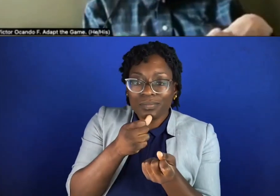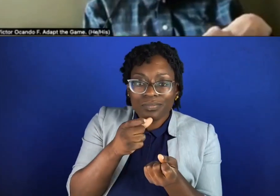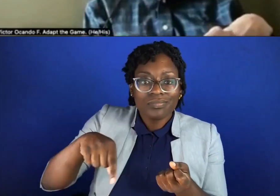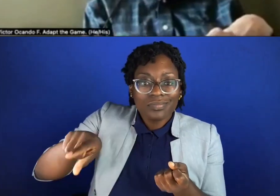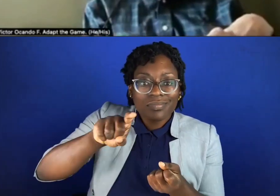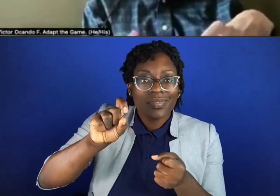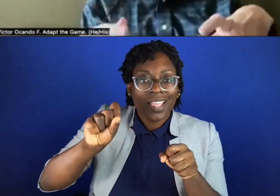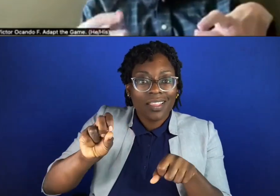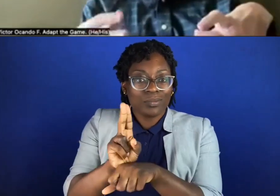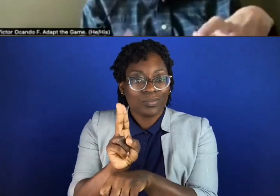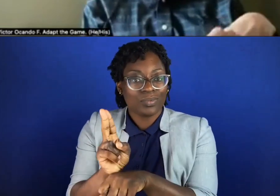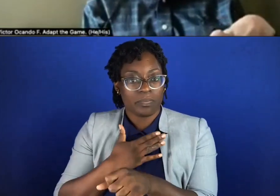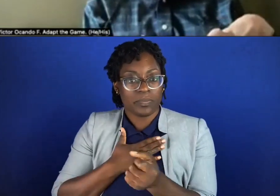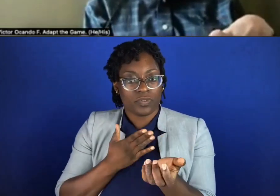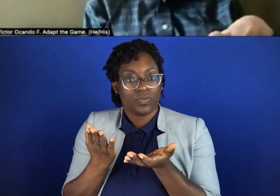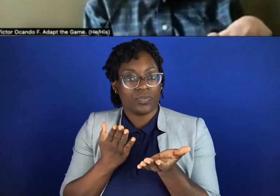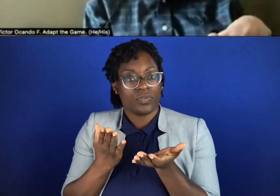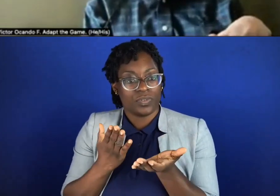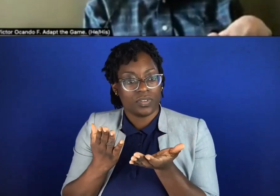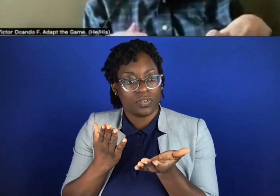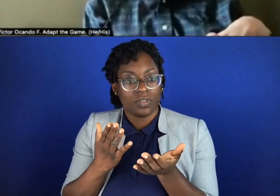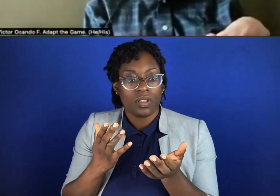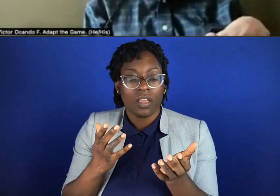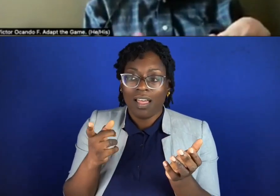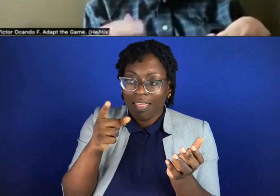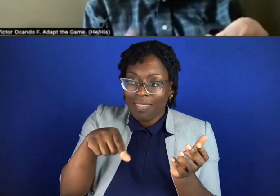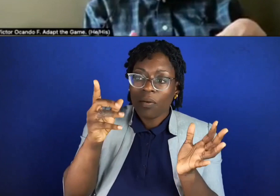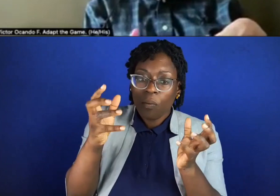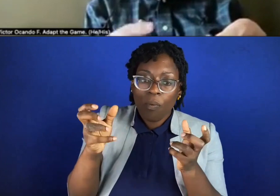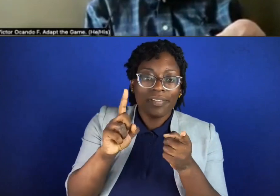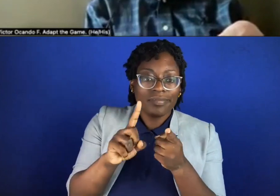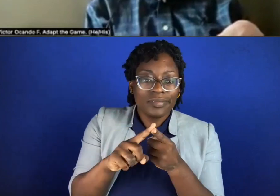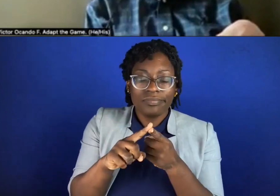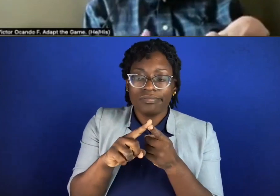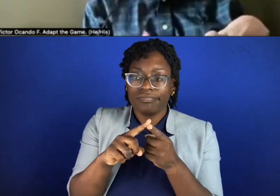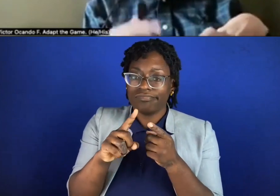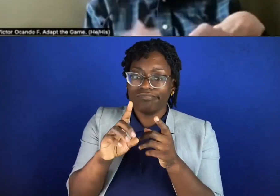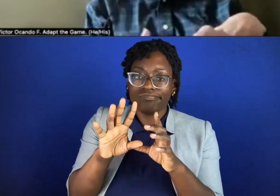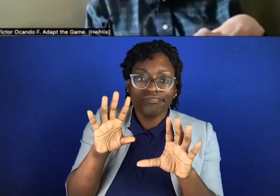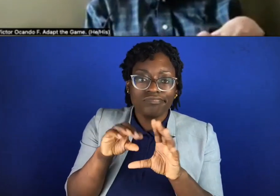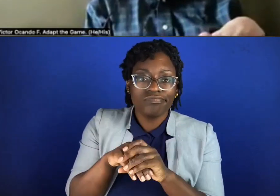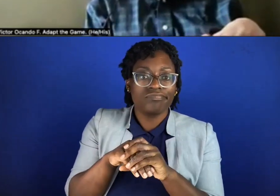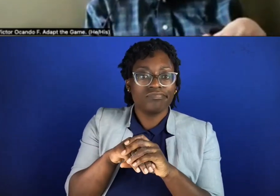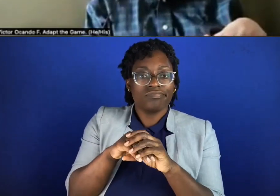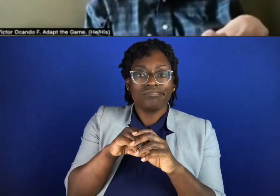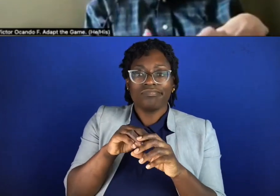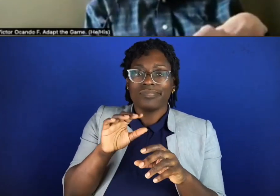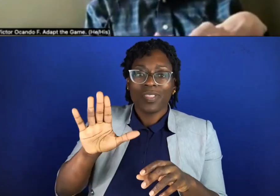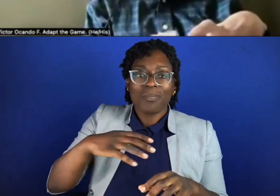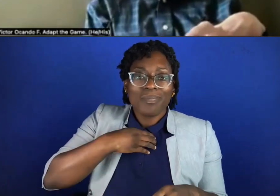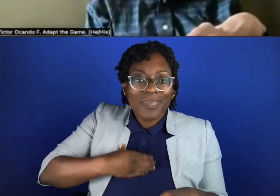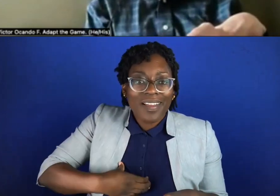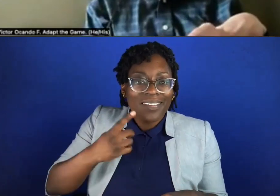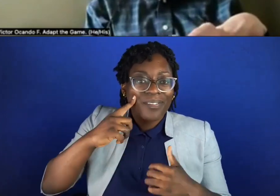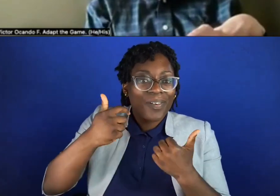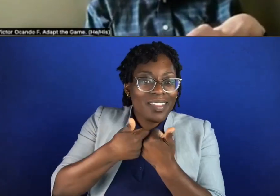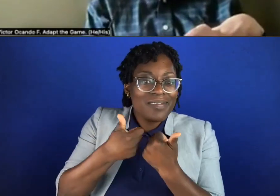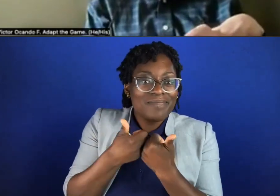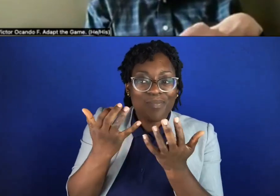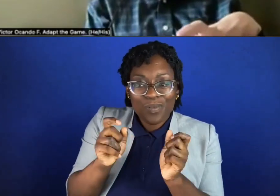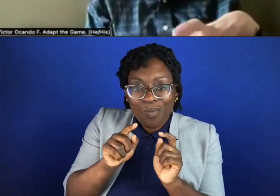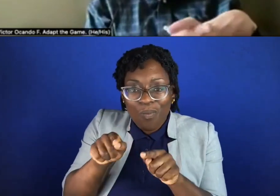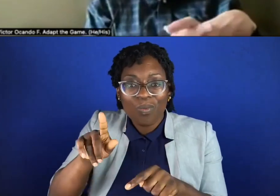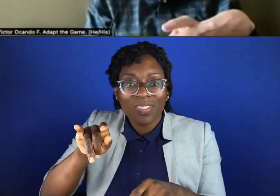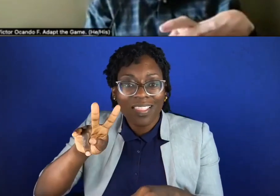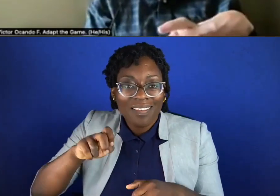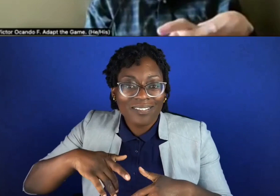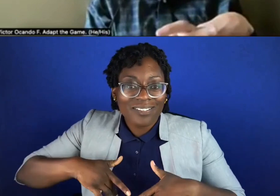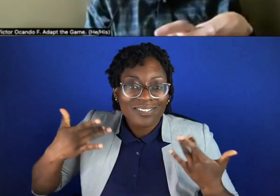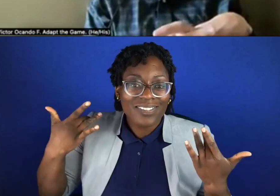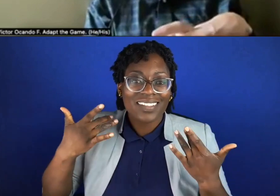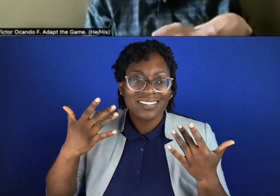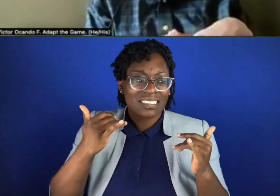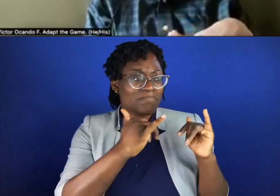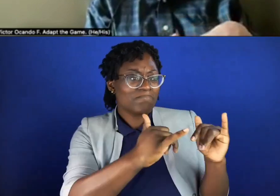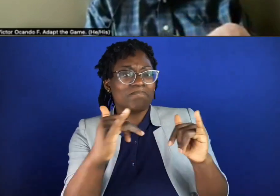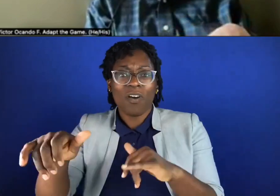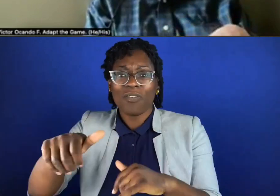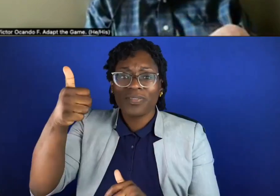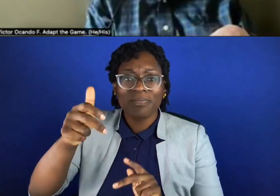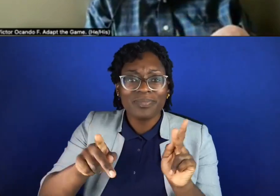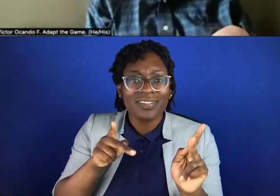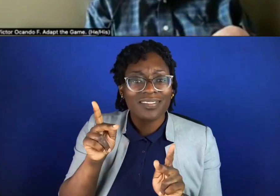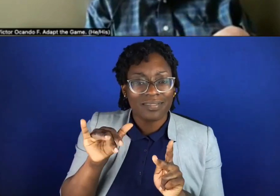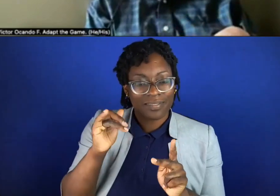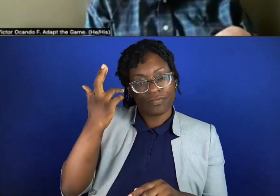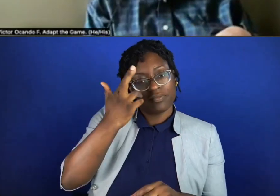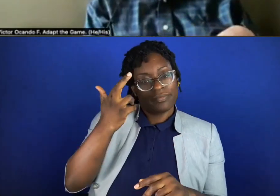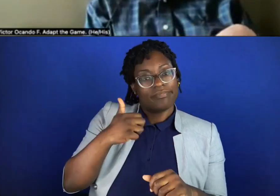wish to live their passion for the game equally. That is the message that I want to leave.